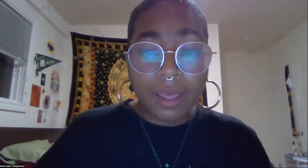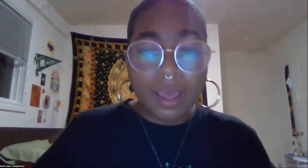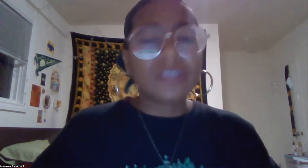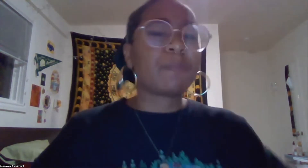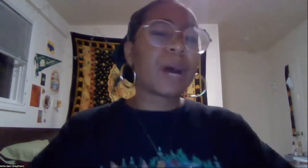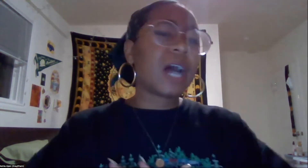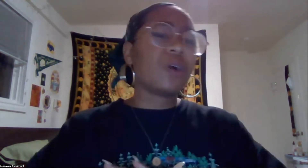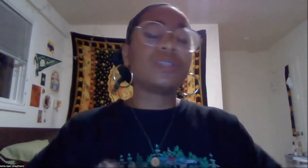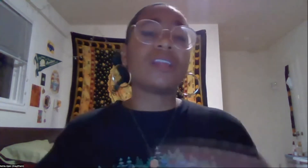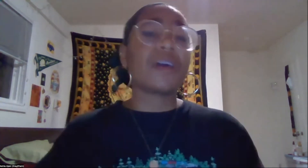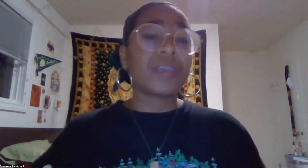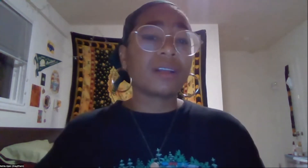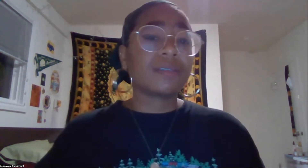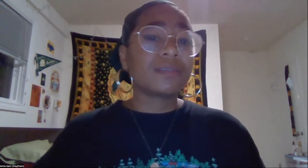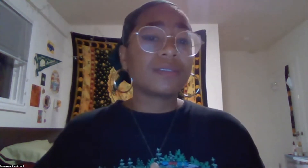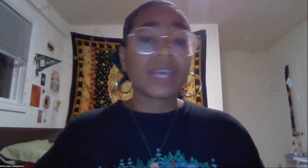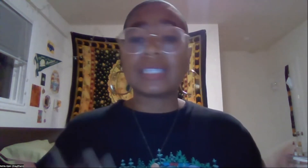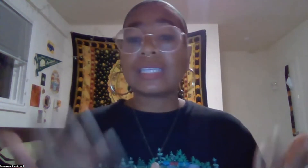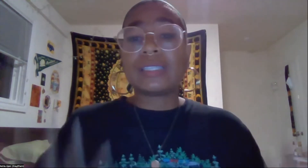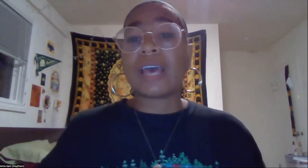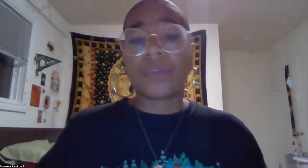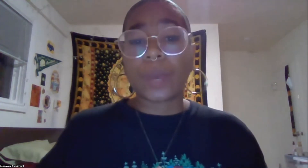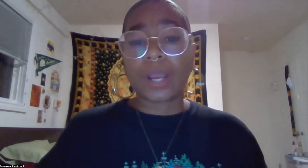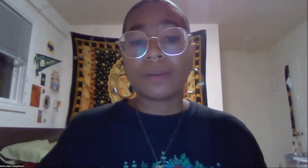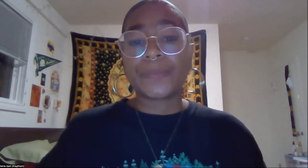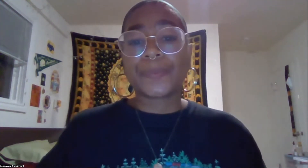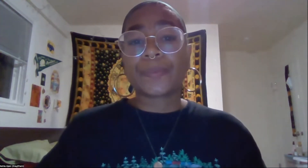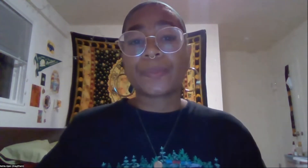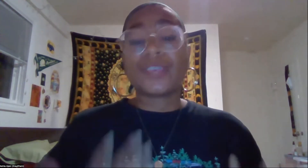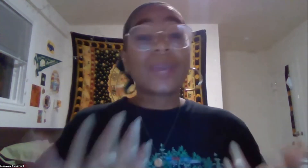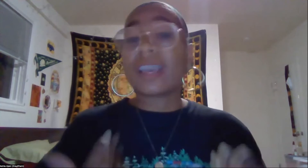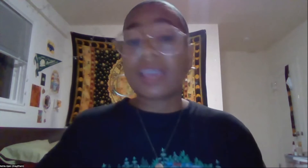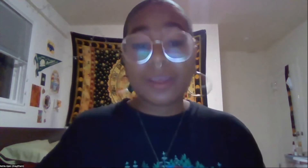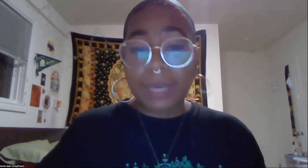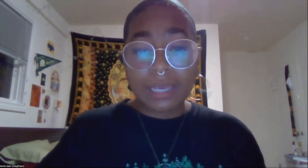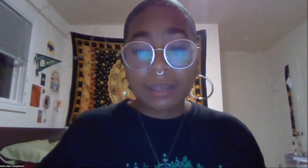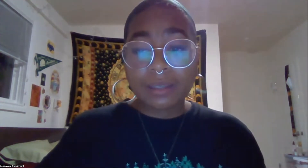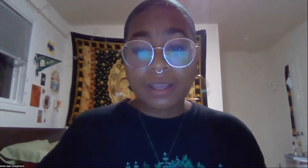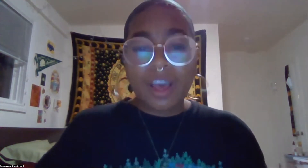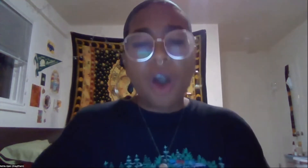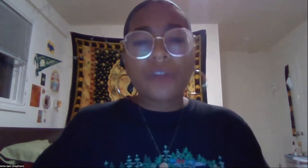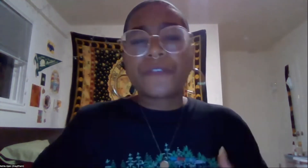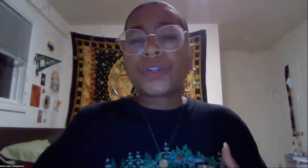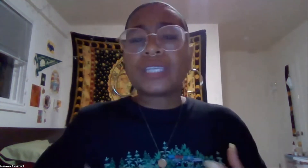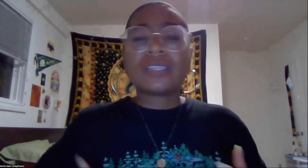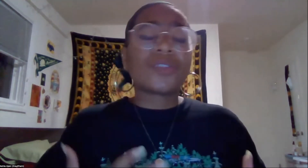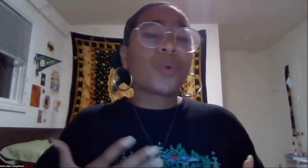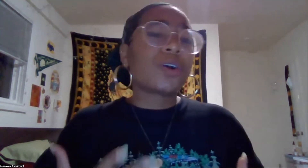This body owns nothing- exists everywhere. You can’t kill me. All the fullness in the world